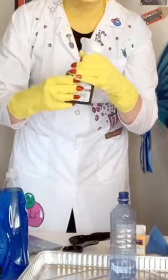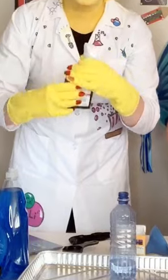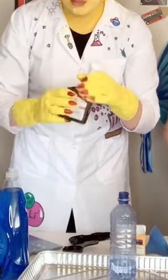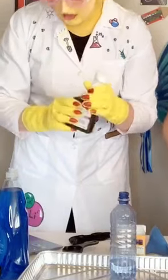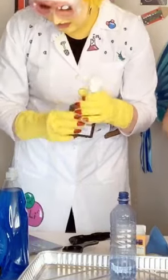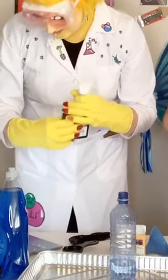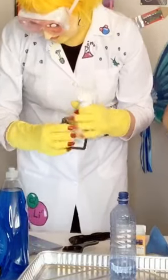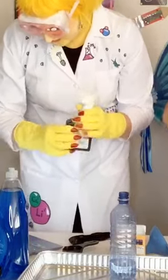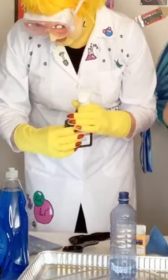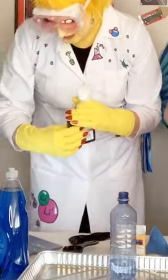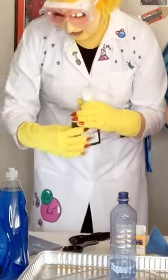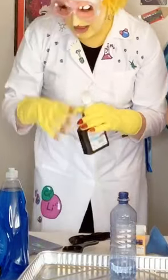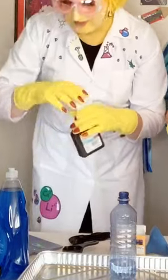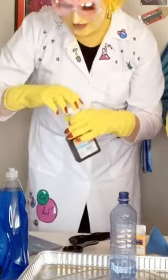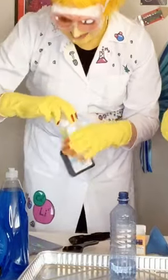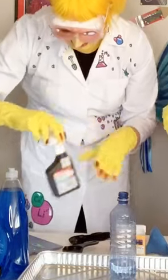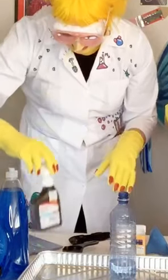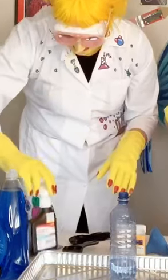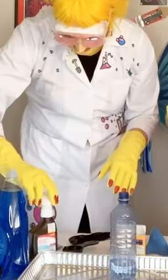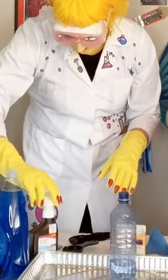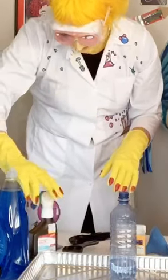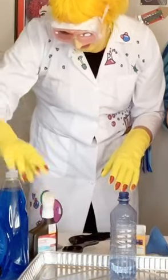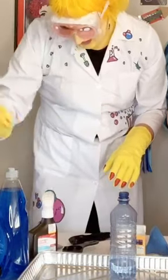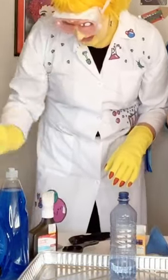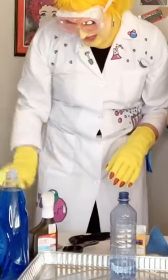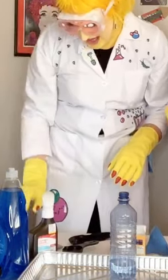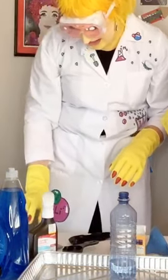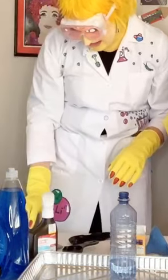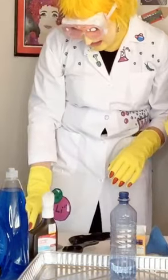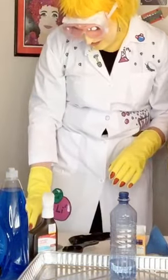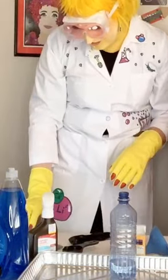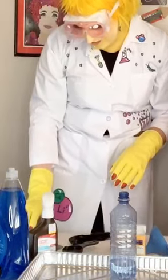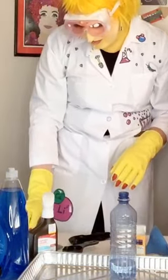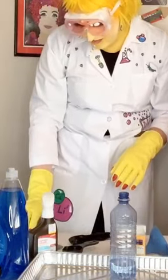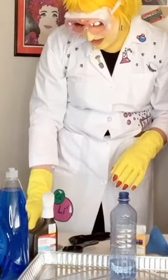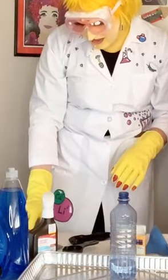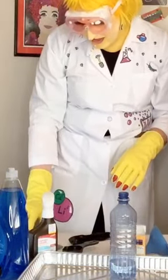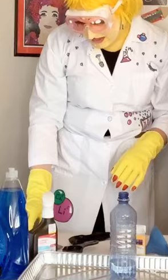chemicals. Okay, setting that aside. Next!